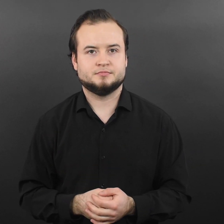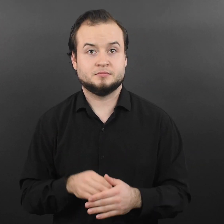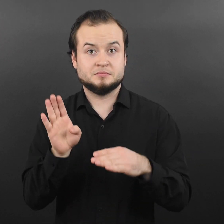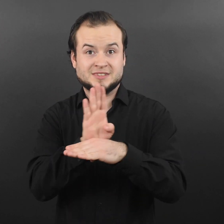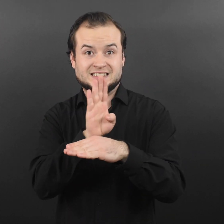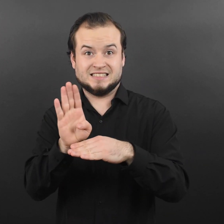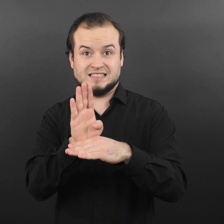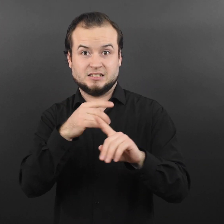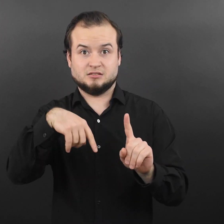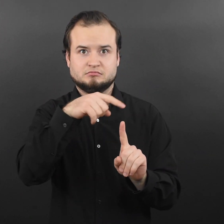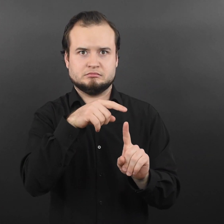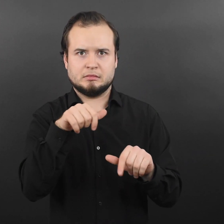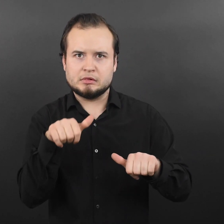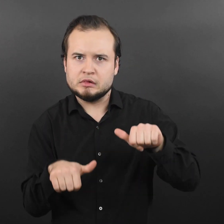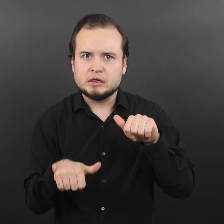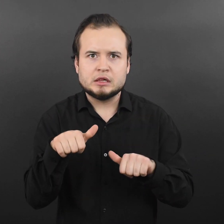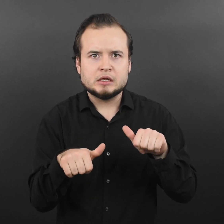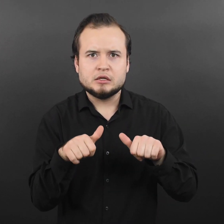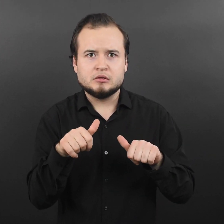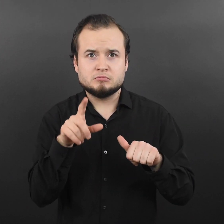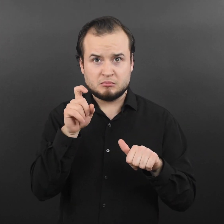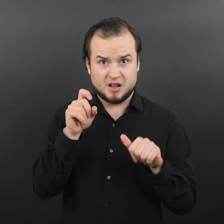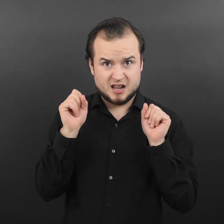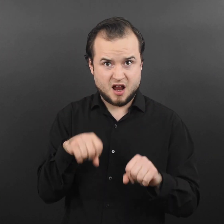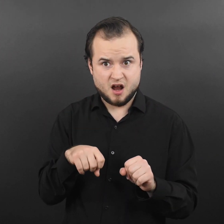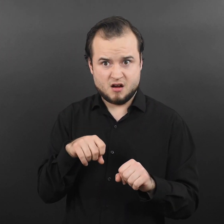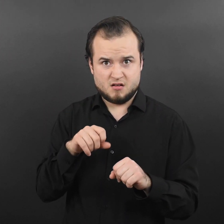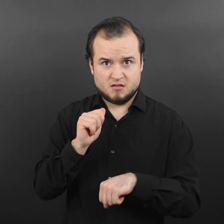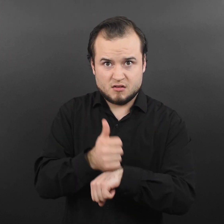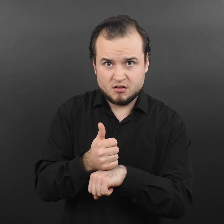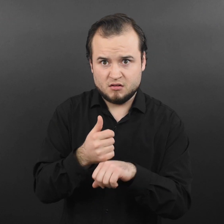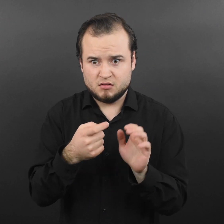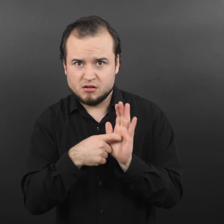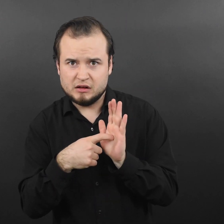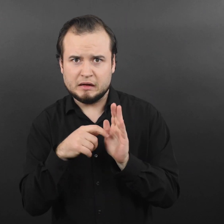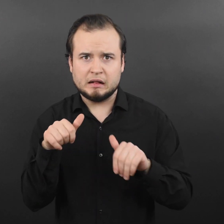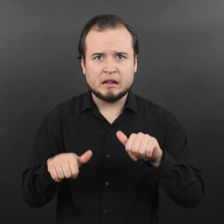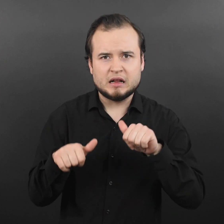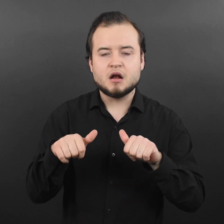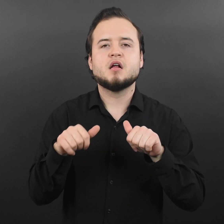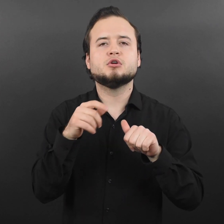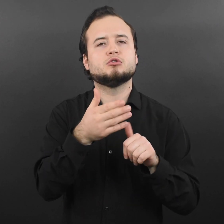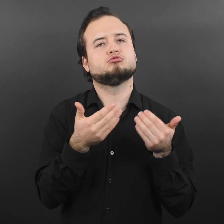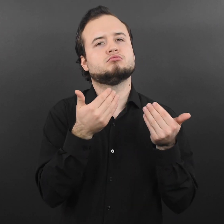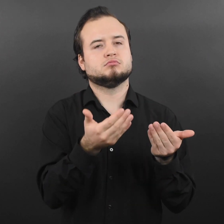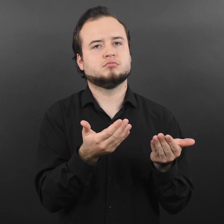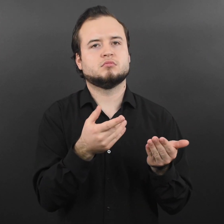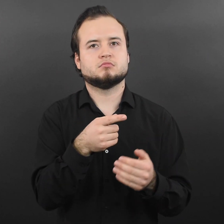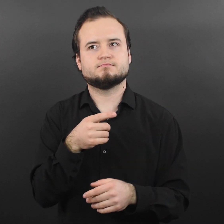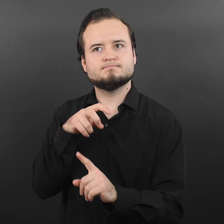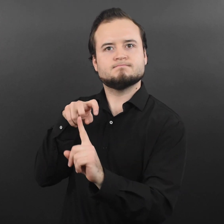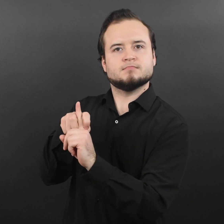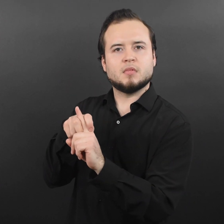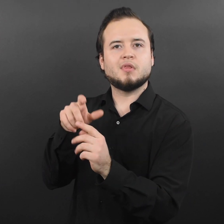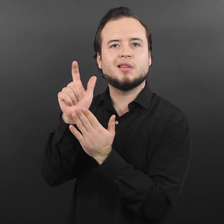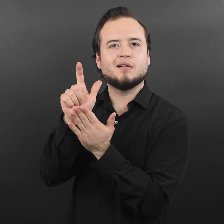Businesses that are uncertain about applicable legal requirements should seek legal advice.